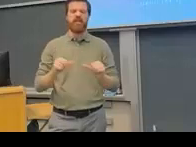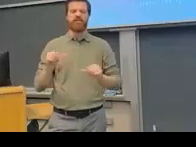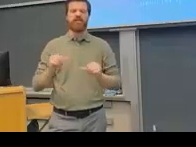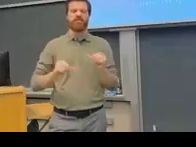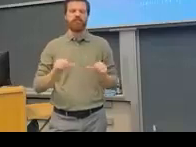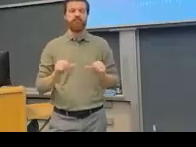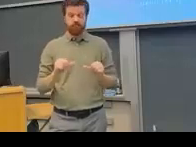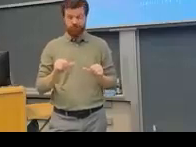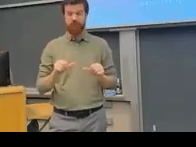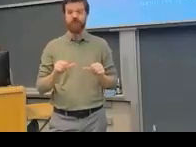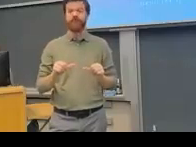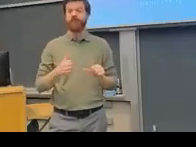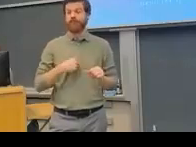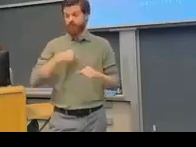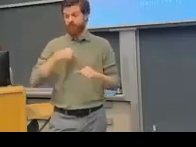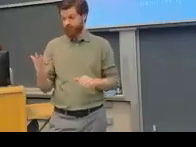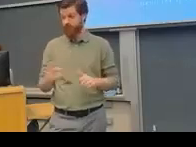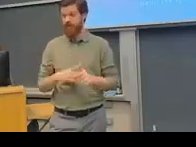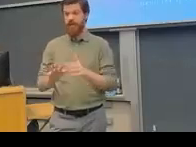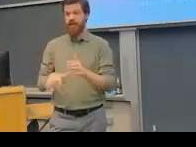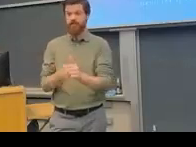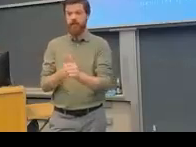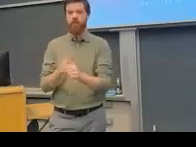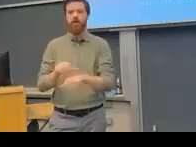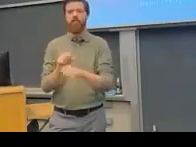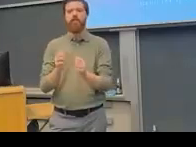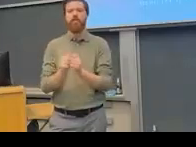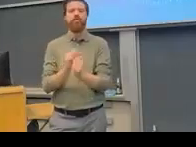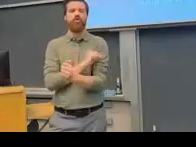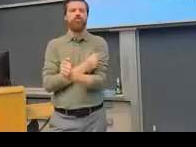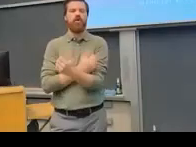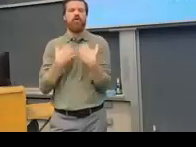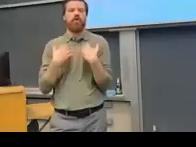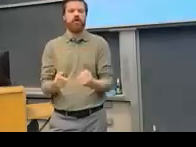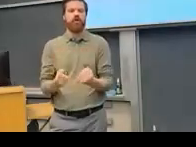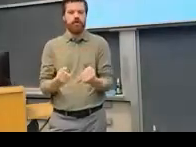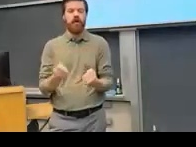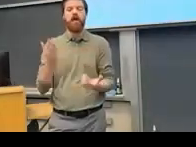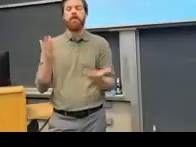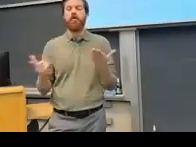I will get them their follow-up appointments with SH recovery um they may already have an outpatient